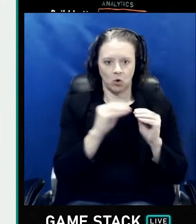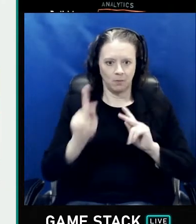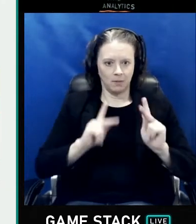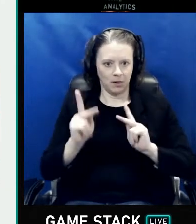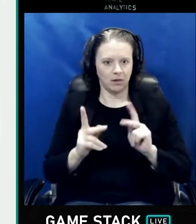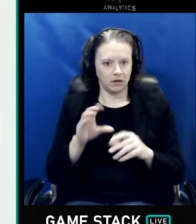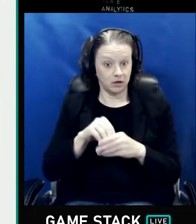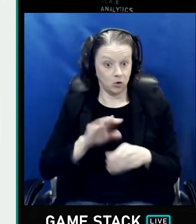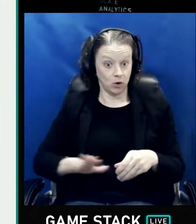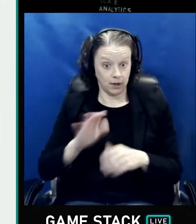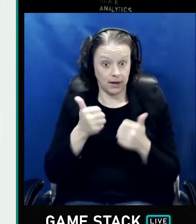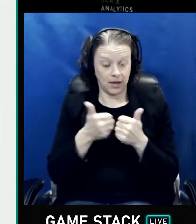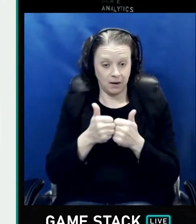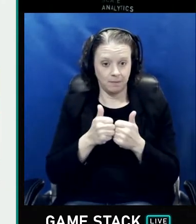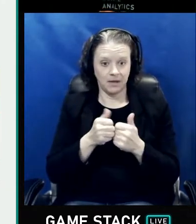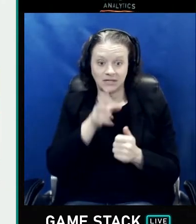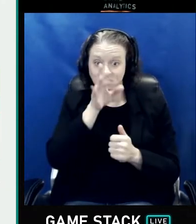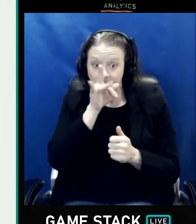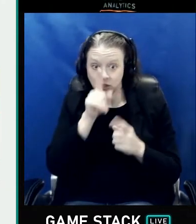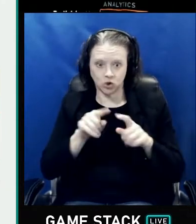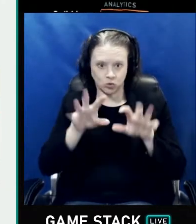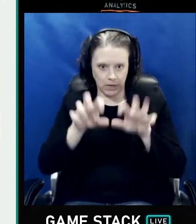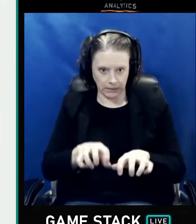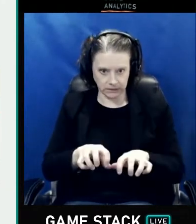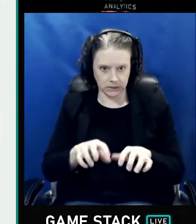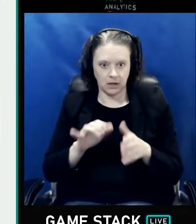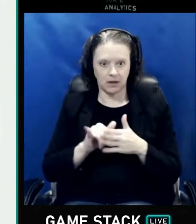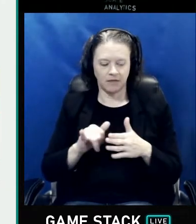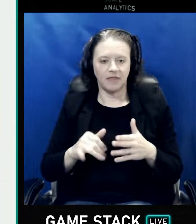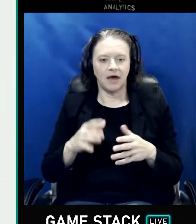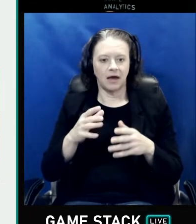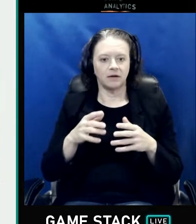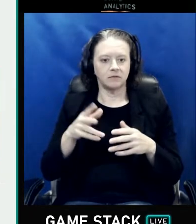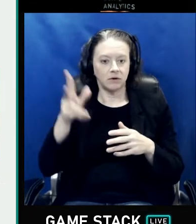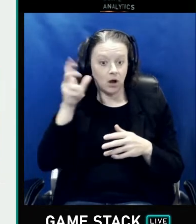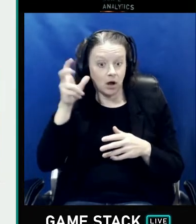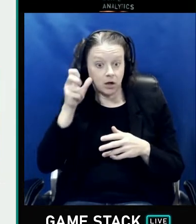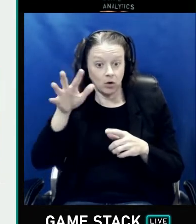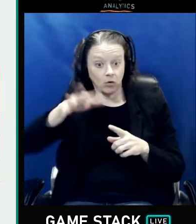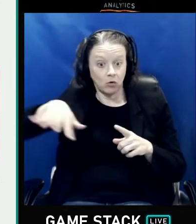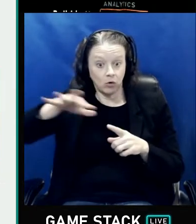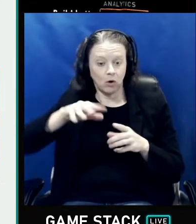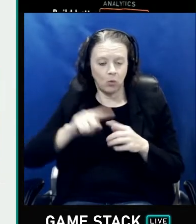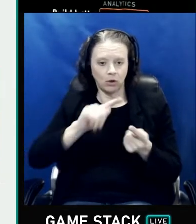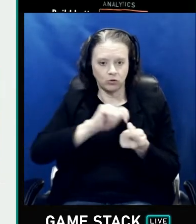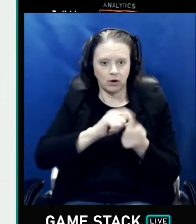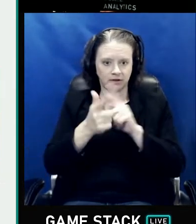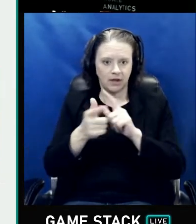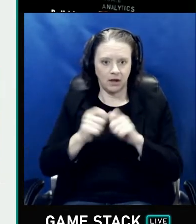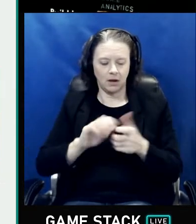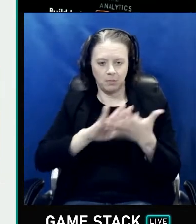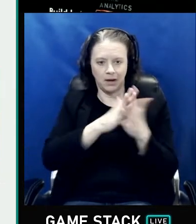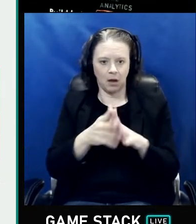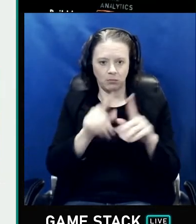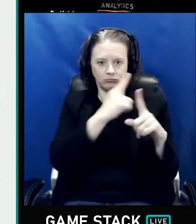This takes your local audio and transcribes it into text for all other players to see. We also support text to speech,